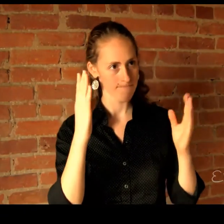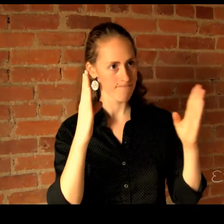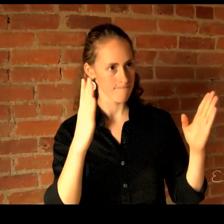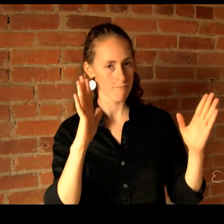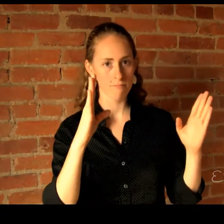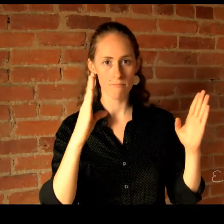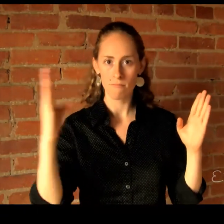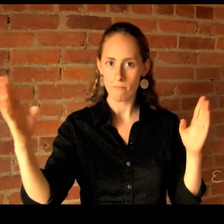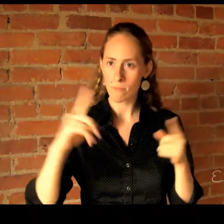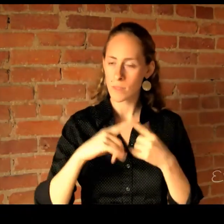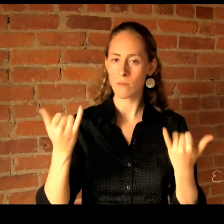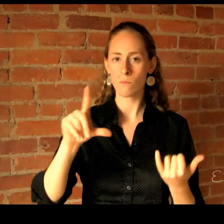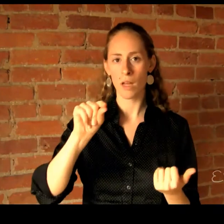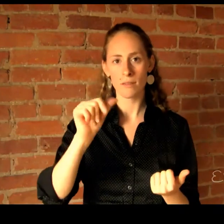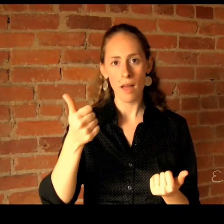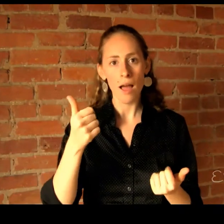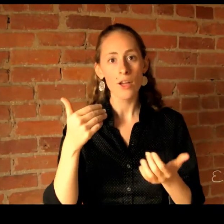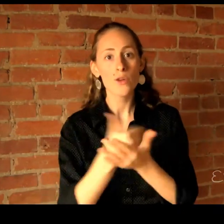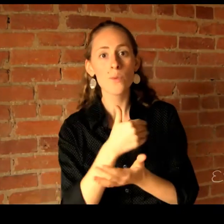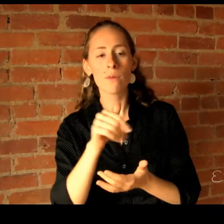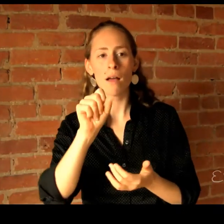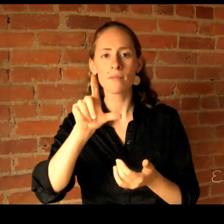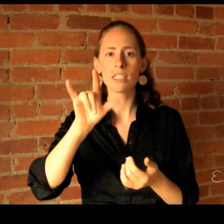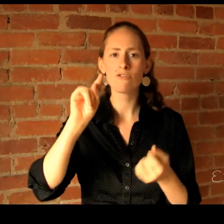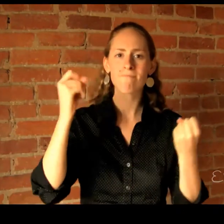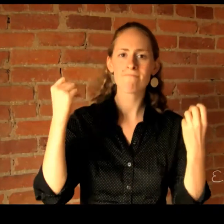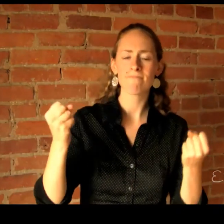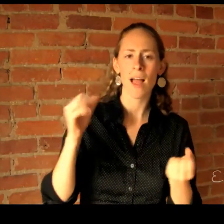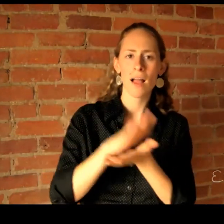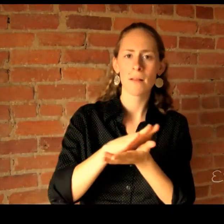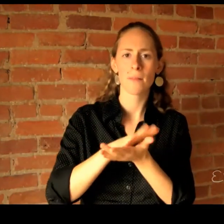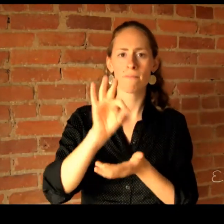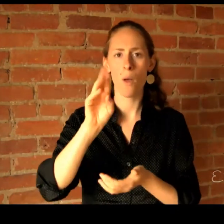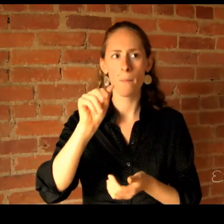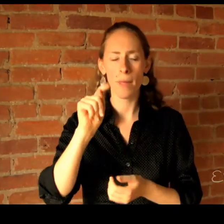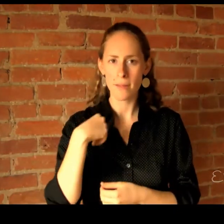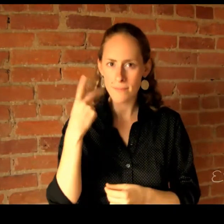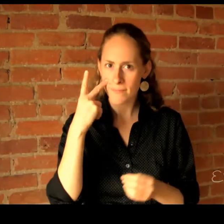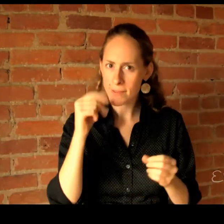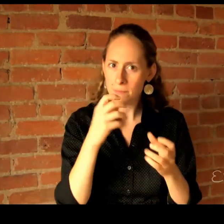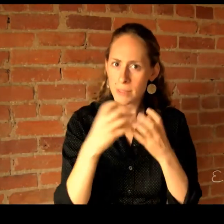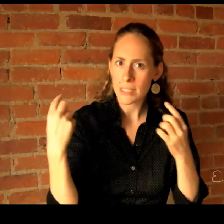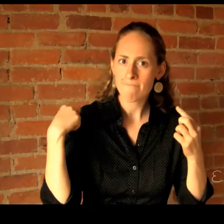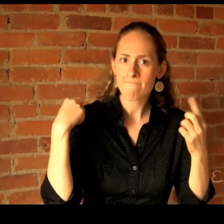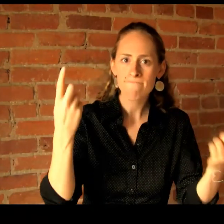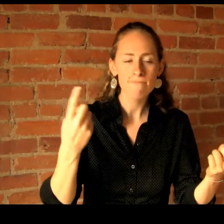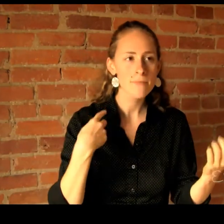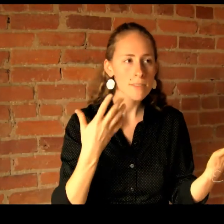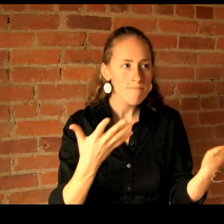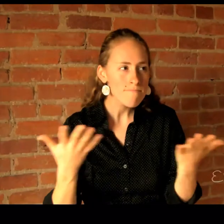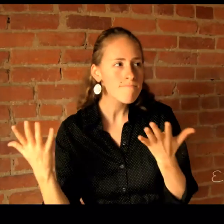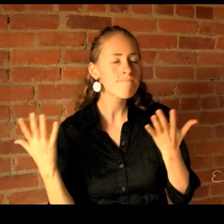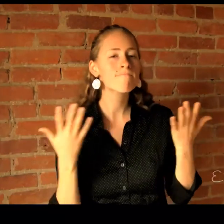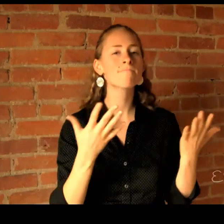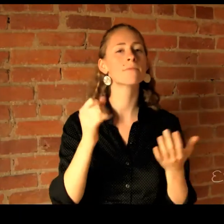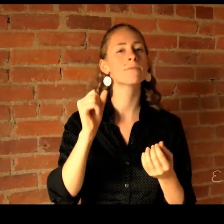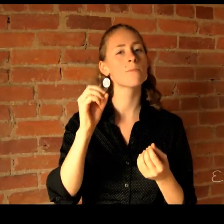It’s now 2010 and there’s not much in the way of new ASL literature, as written in an academic format. 0:01:33.000,0:01:38.000 I’m not going to sit and wait for somebody to create a new video. I’m going to make new literature and you